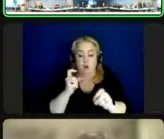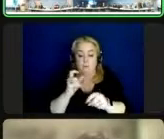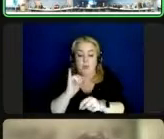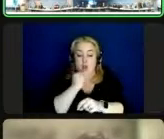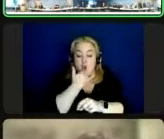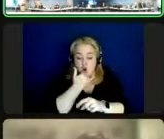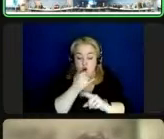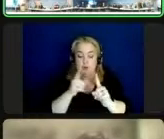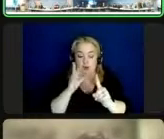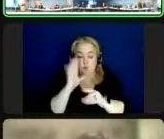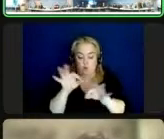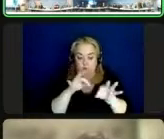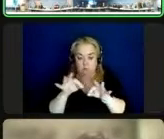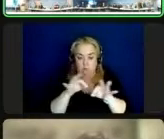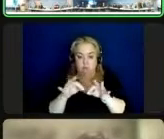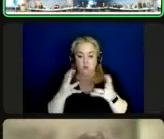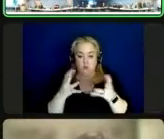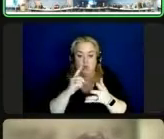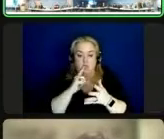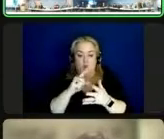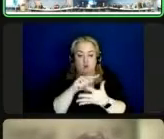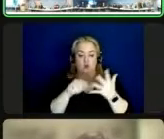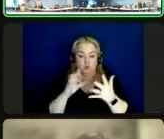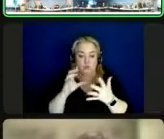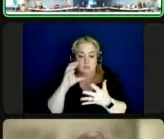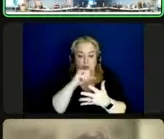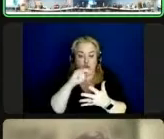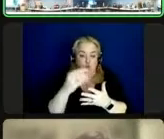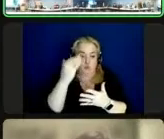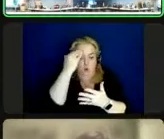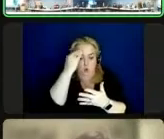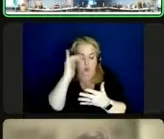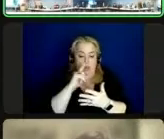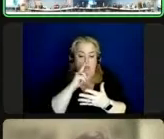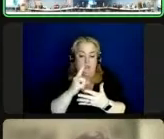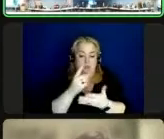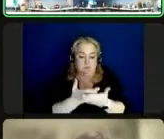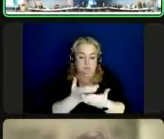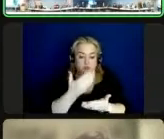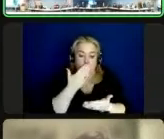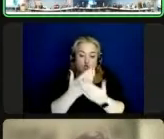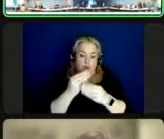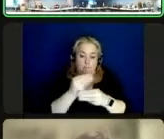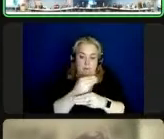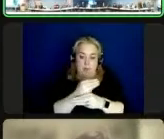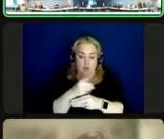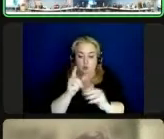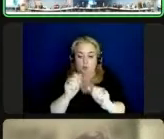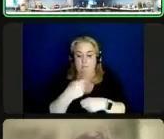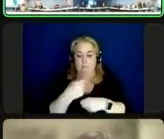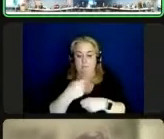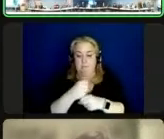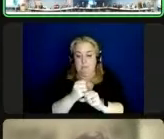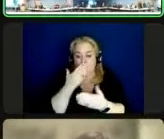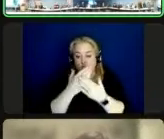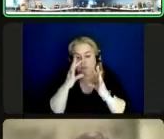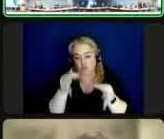COUNCILORS THAT ALL OF YOUR REVENUE ASSUMPTIONS WERE FREE